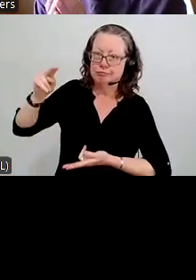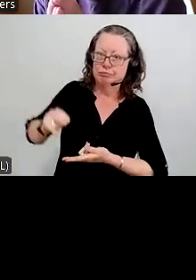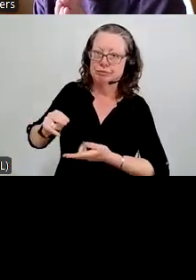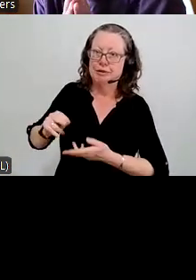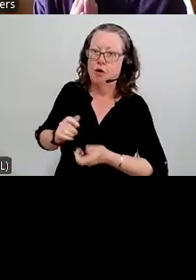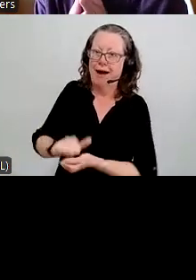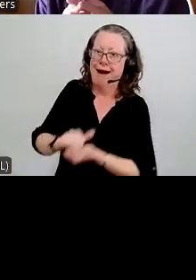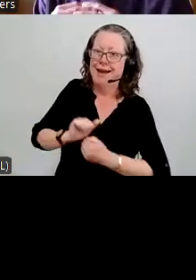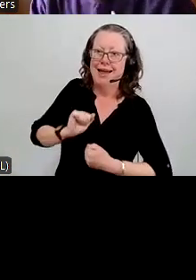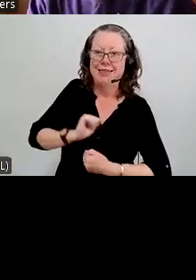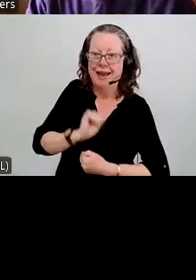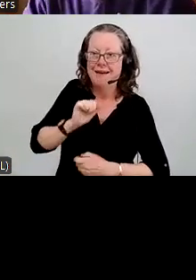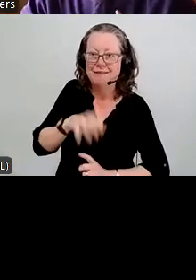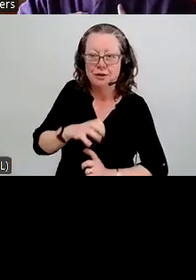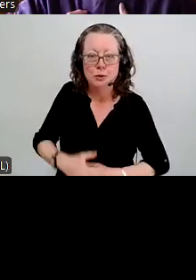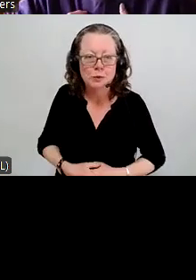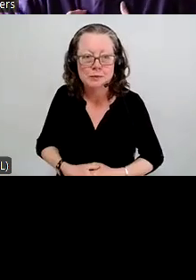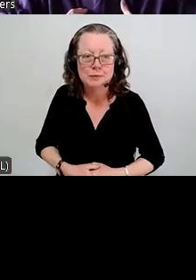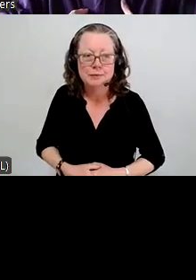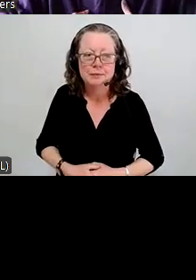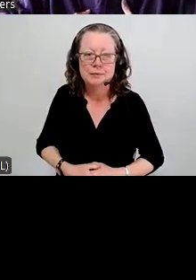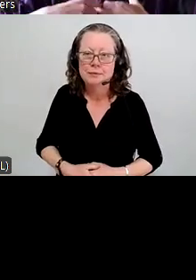Instead of just casting your advertising net really,